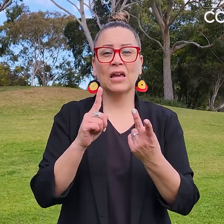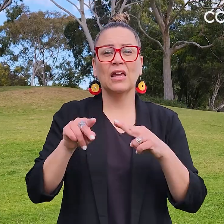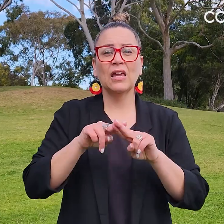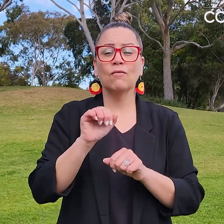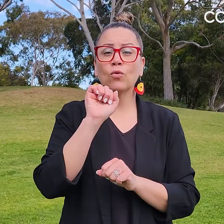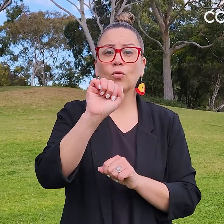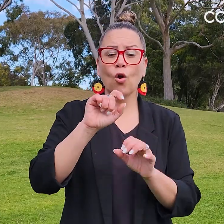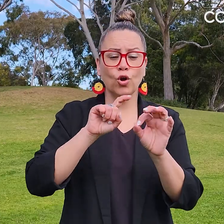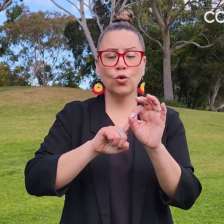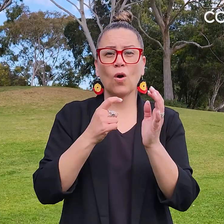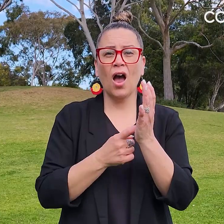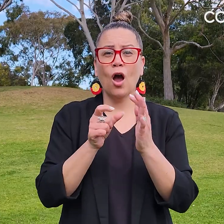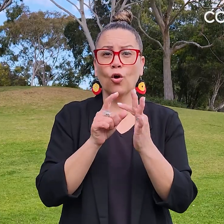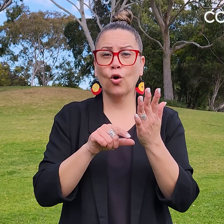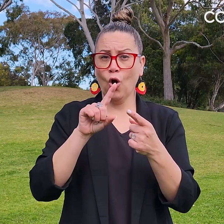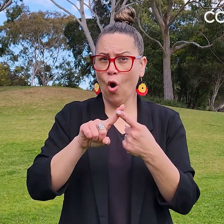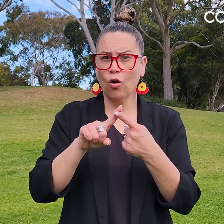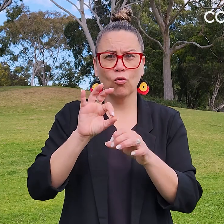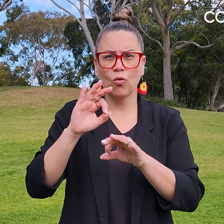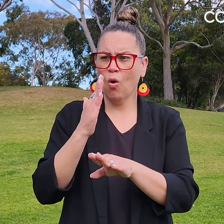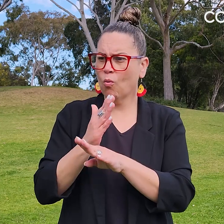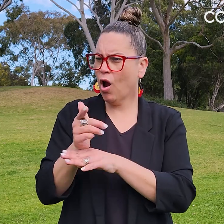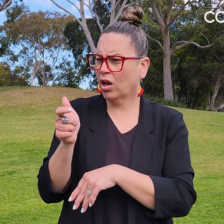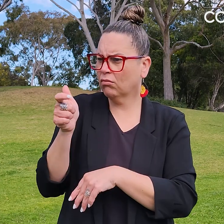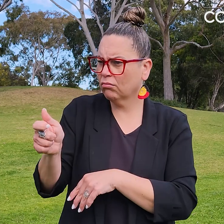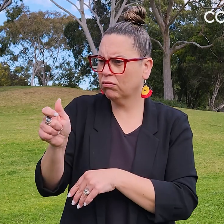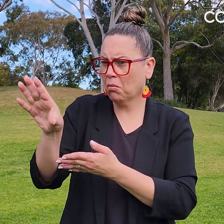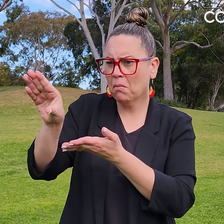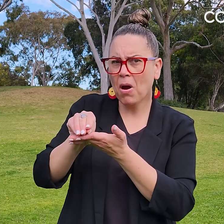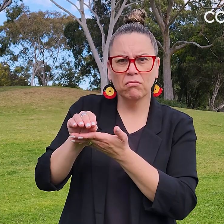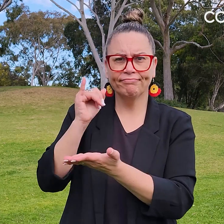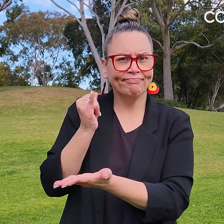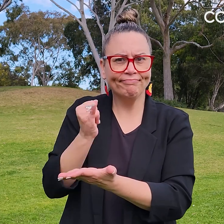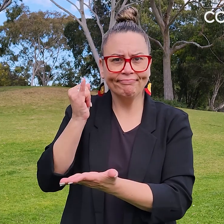If you are not able to scan the QR code or if it does not work for some reason,